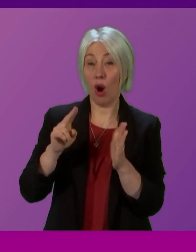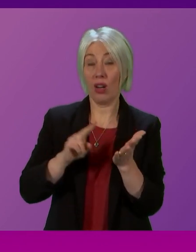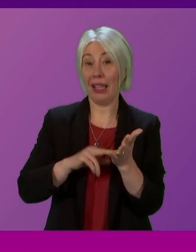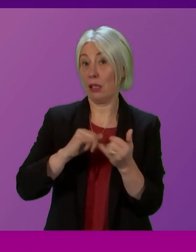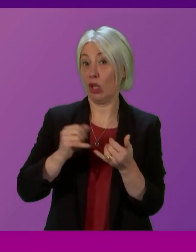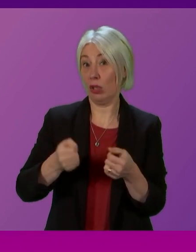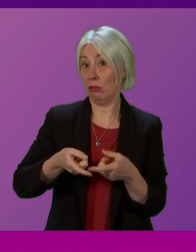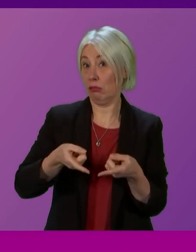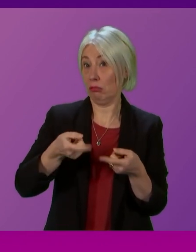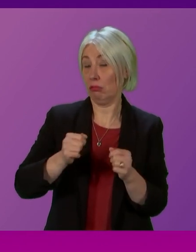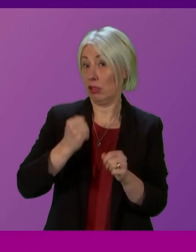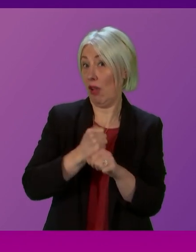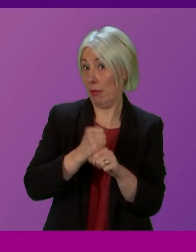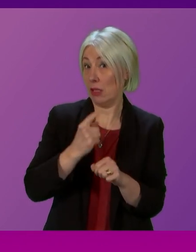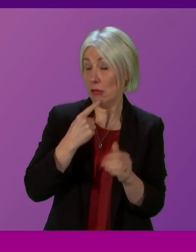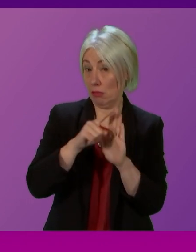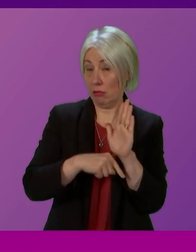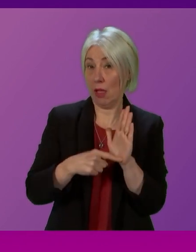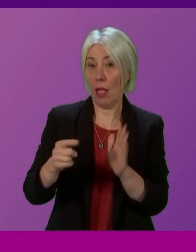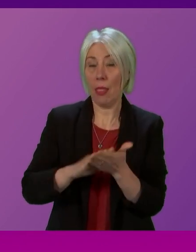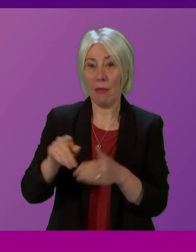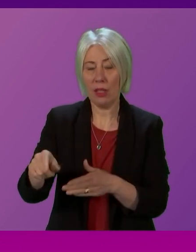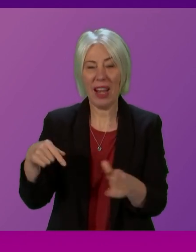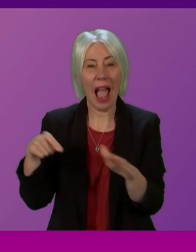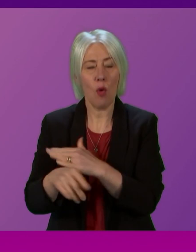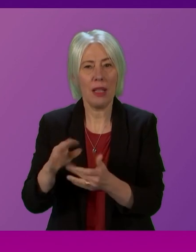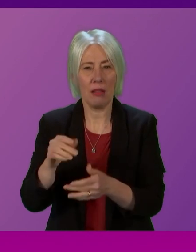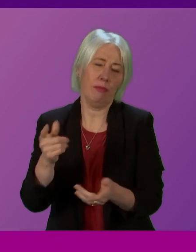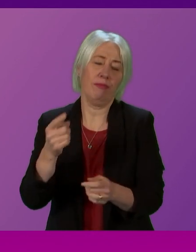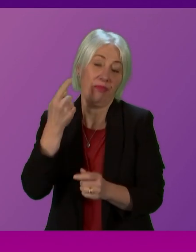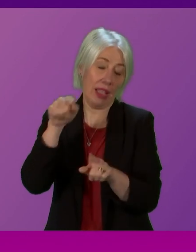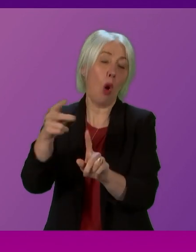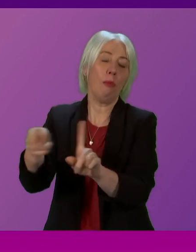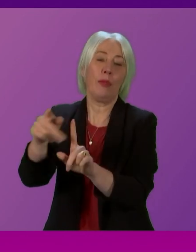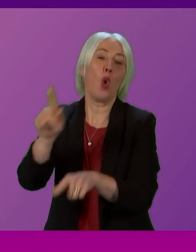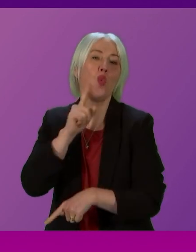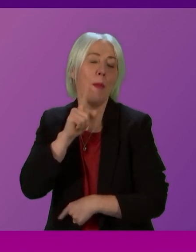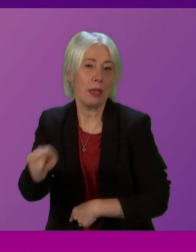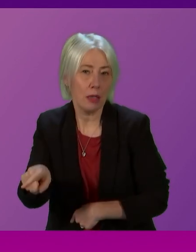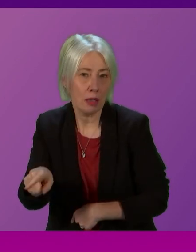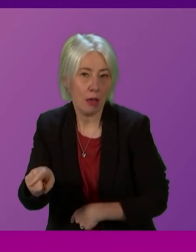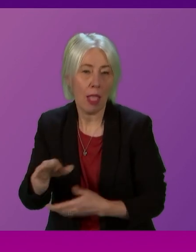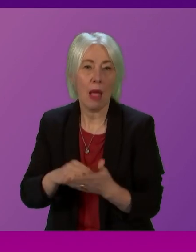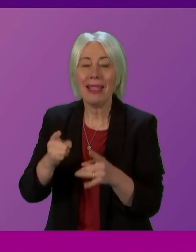she raised—he is considered a woman, which means that sex offenders such as him can keep